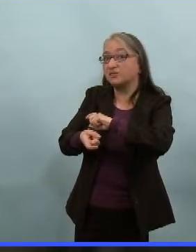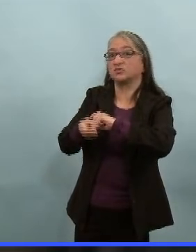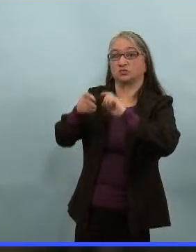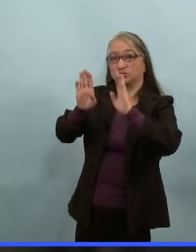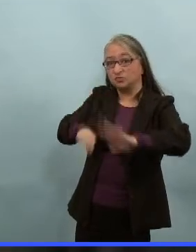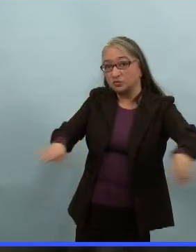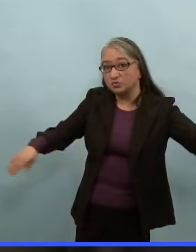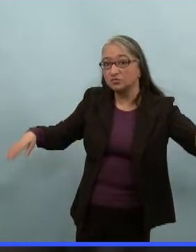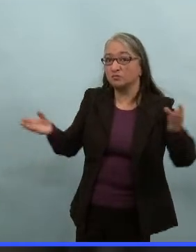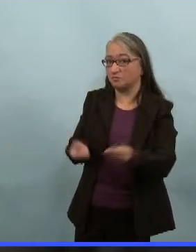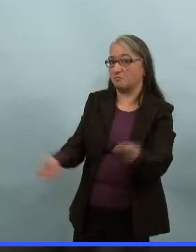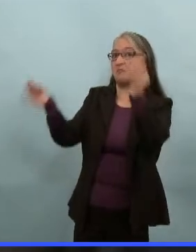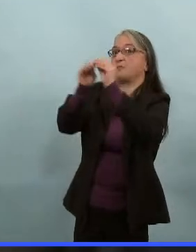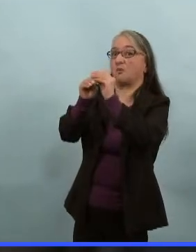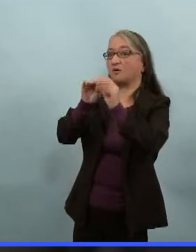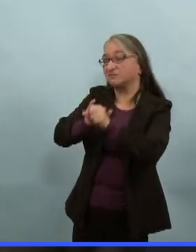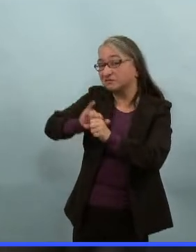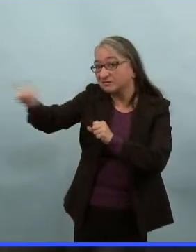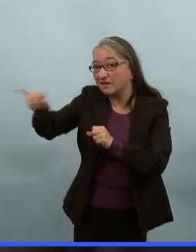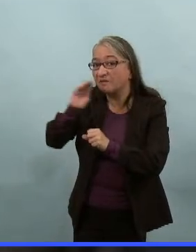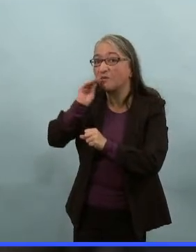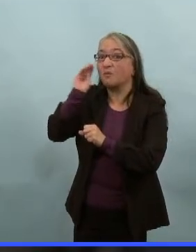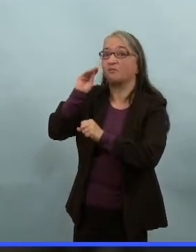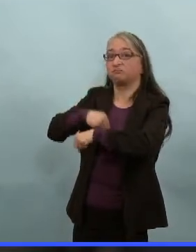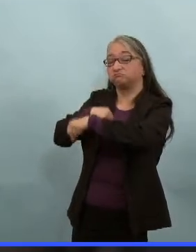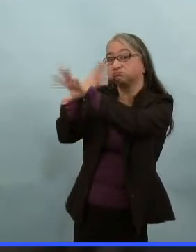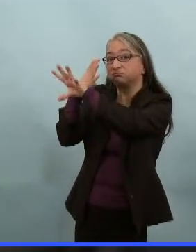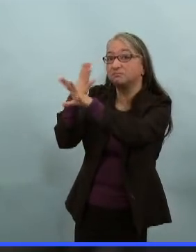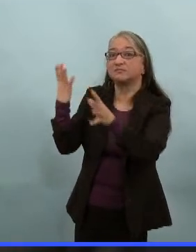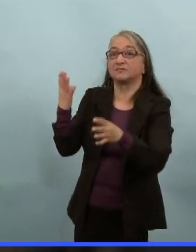we're doing a lot of work with education so we do have public health involved right now looking at